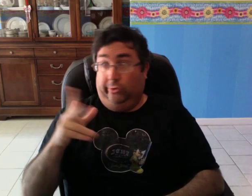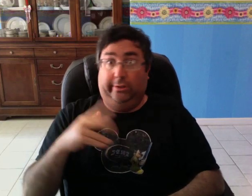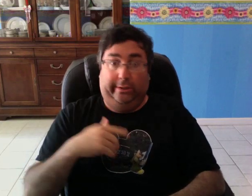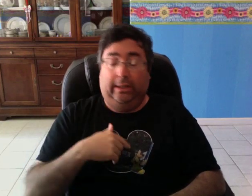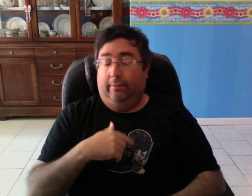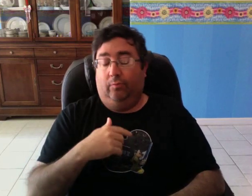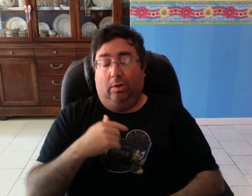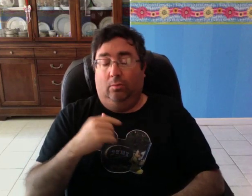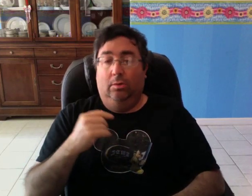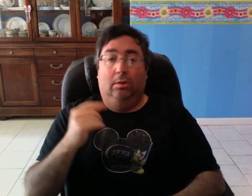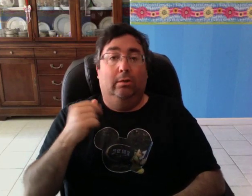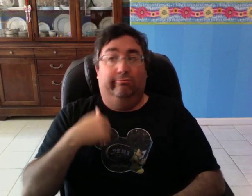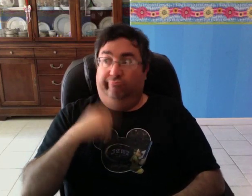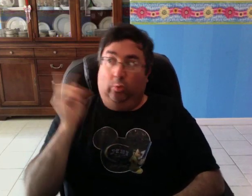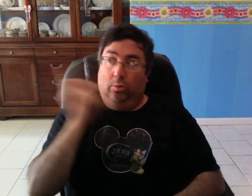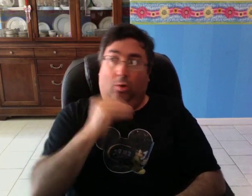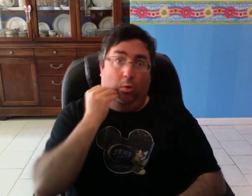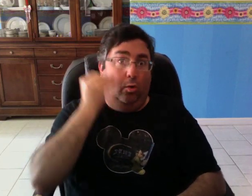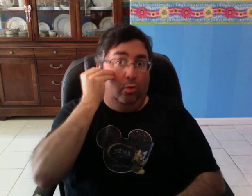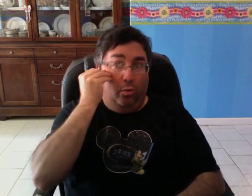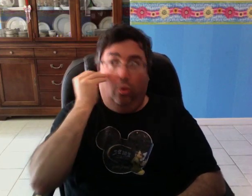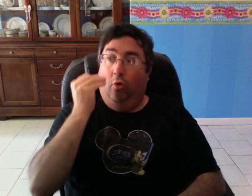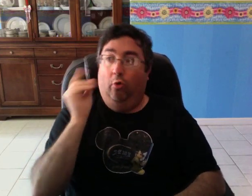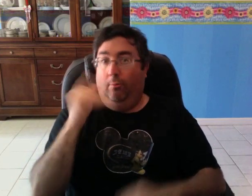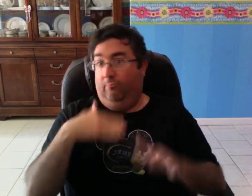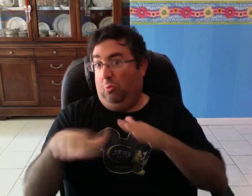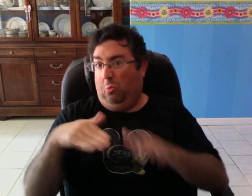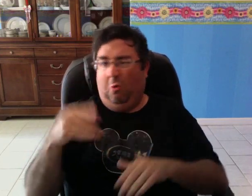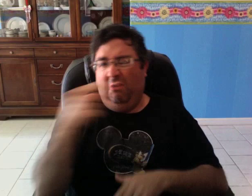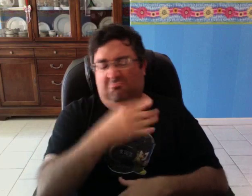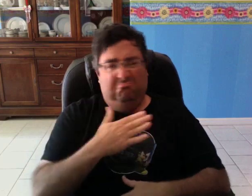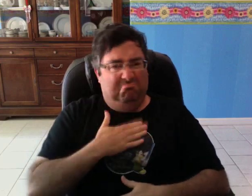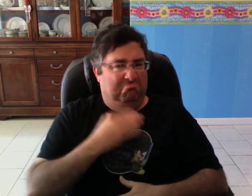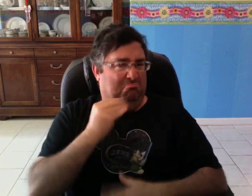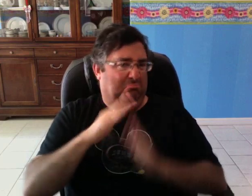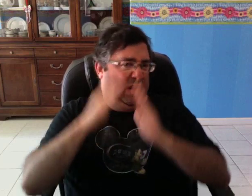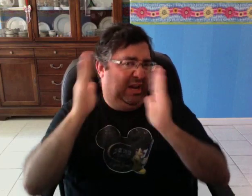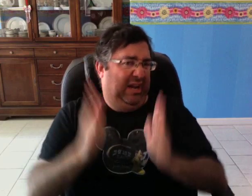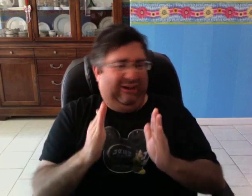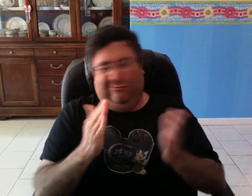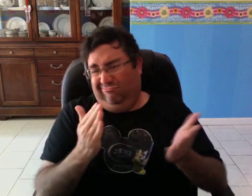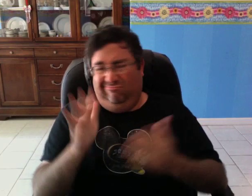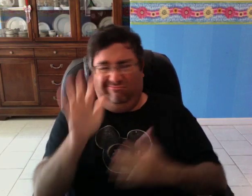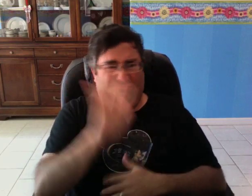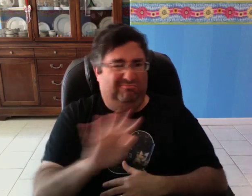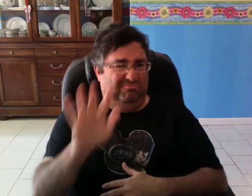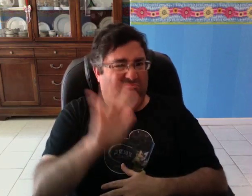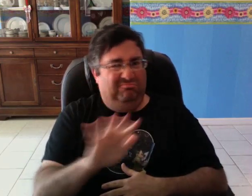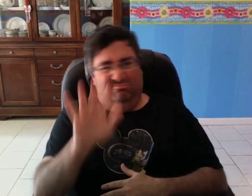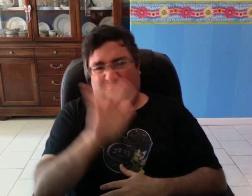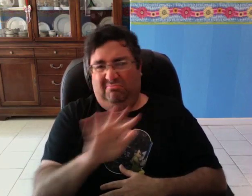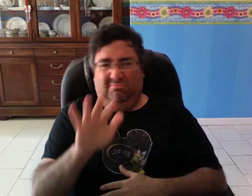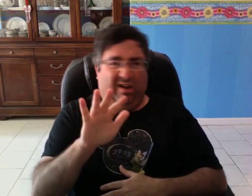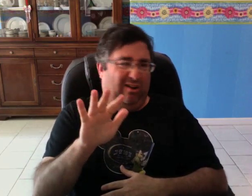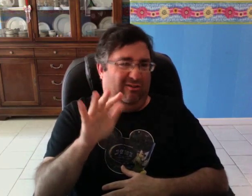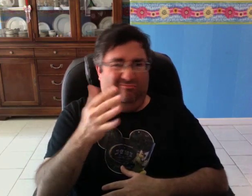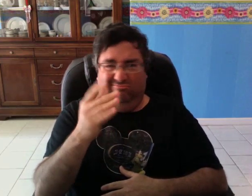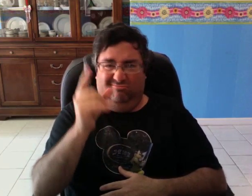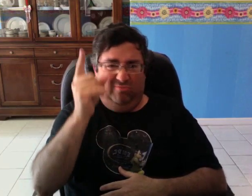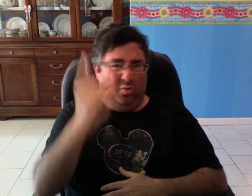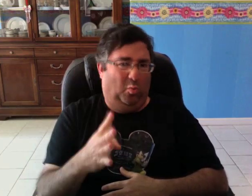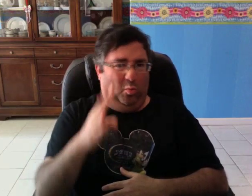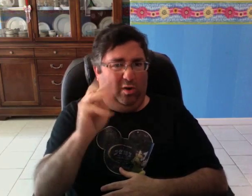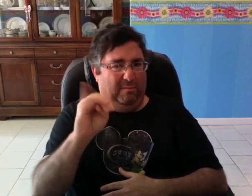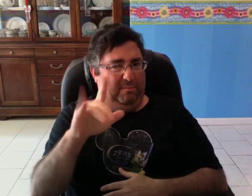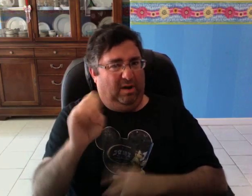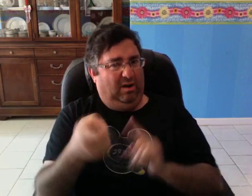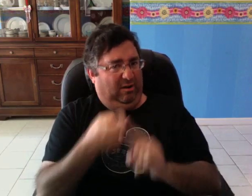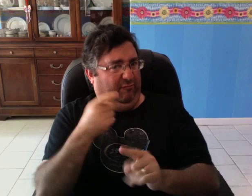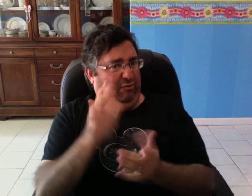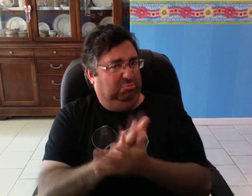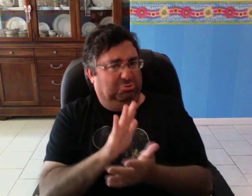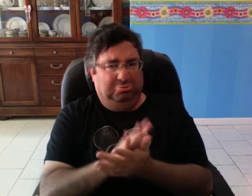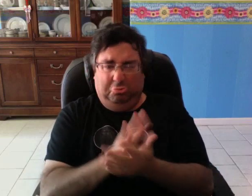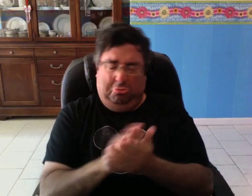So I said fine, I would walk home, which was about a quarter mile from the school.